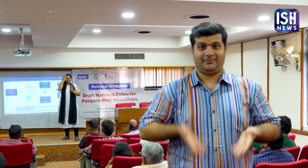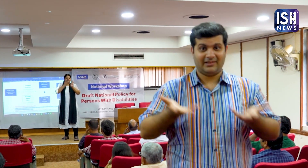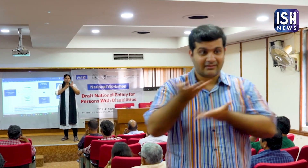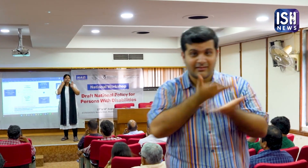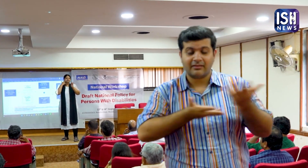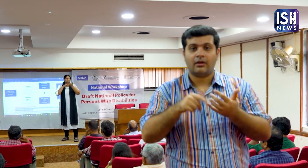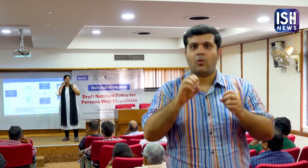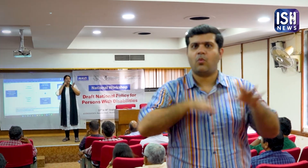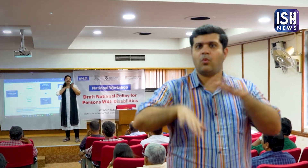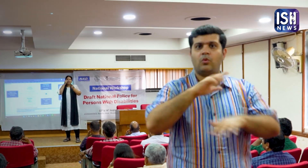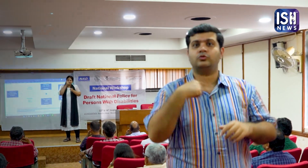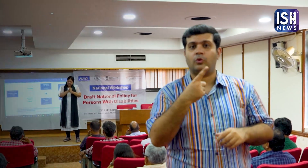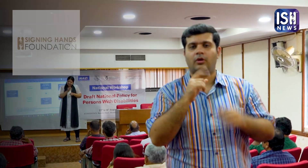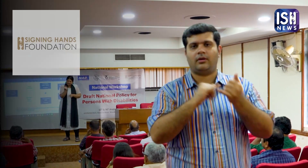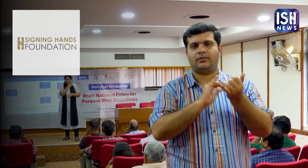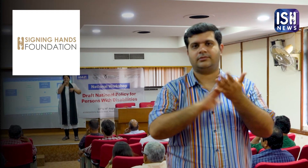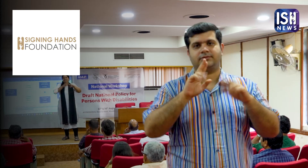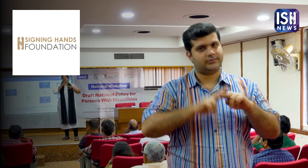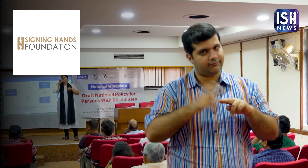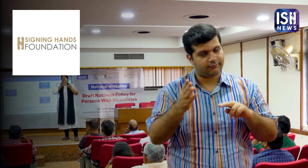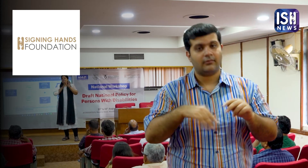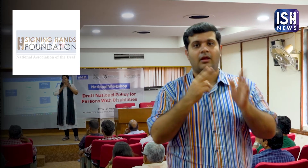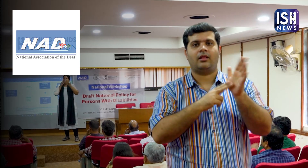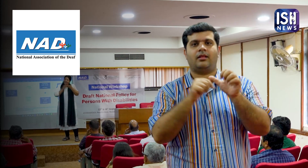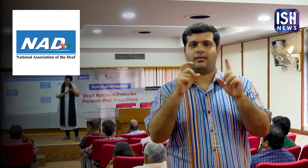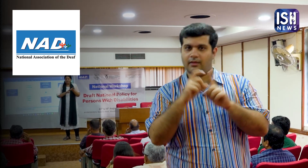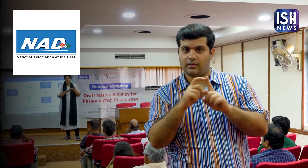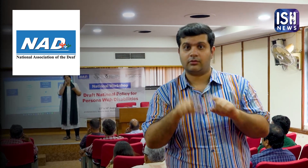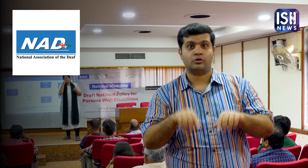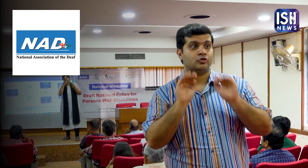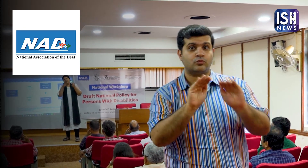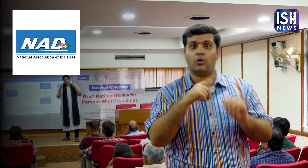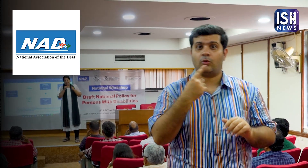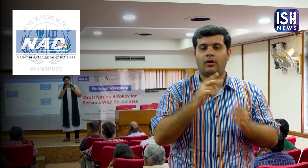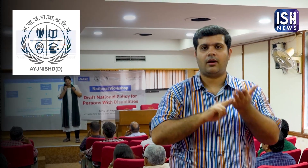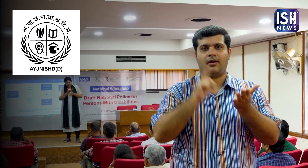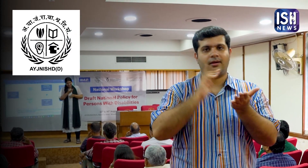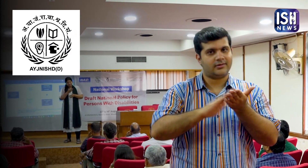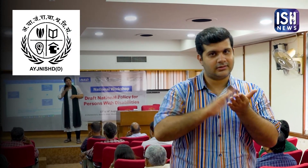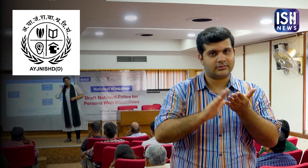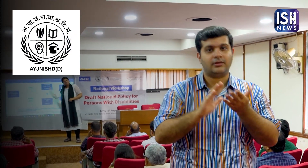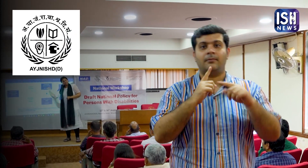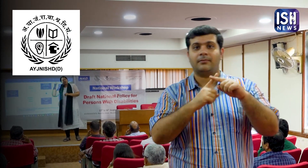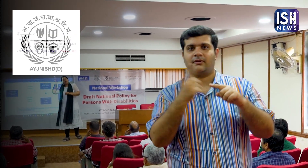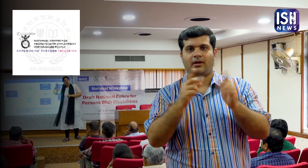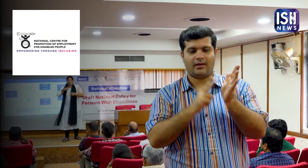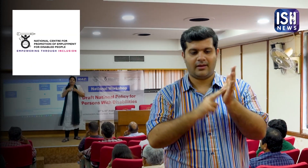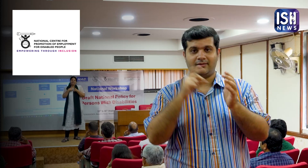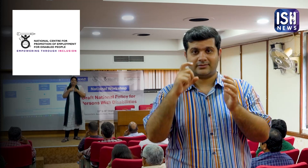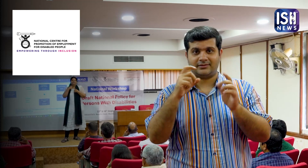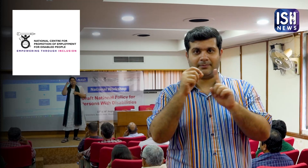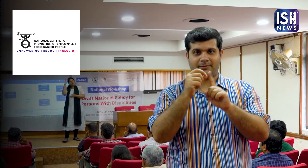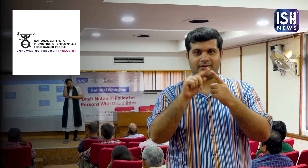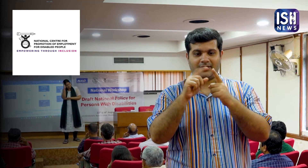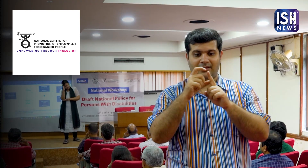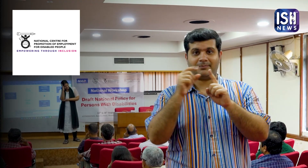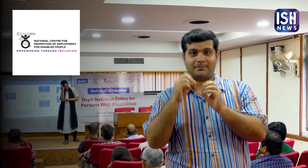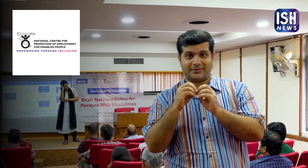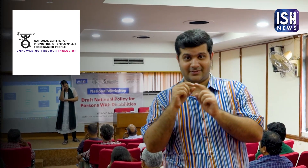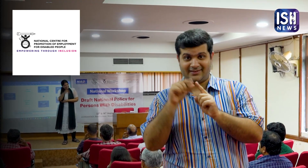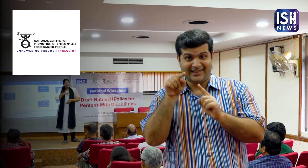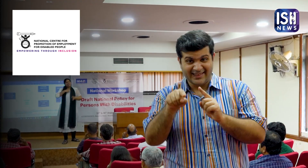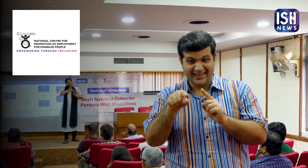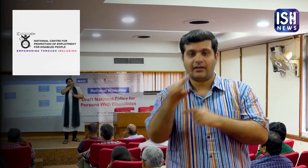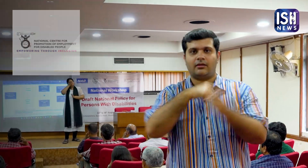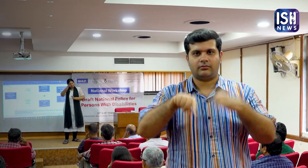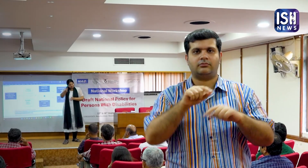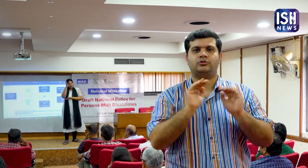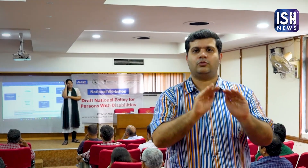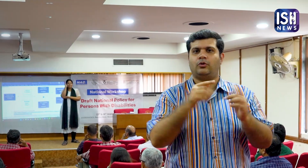The workshop was organised by SHF and NAD. It was supported by AYJNISHD(D) & NCPEDP.